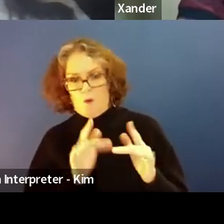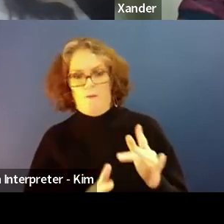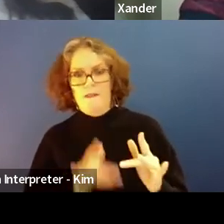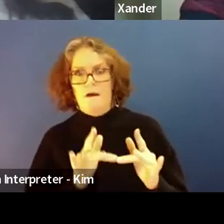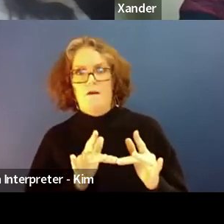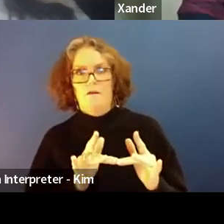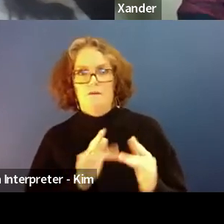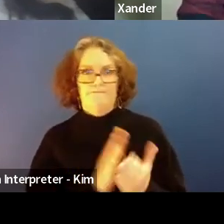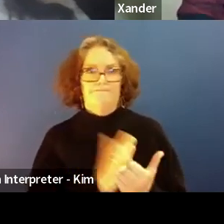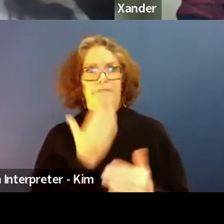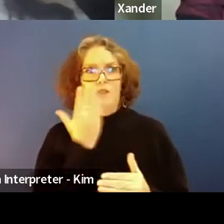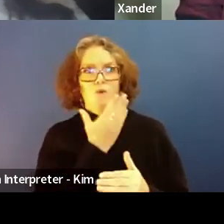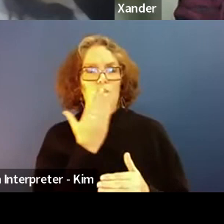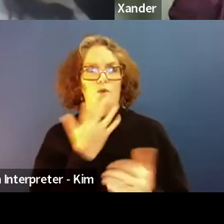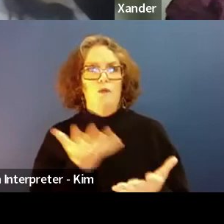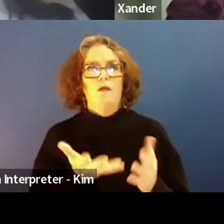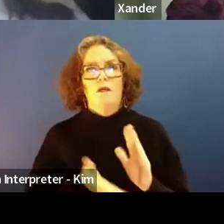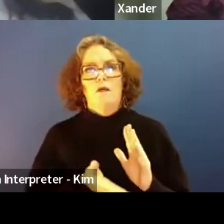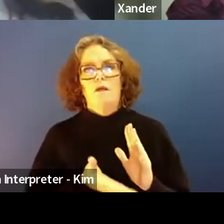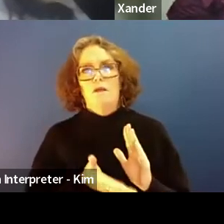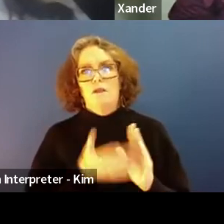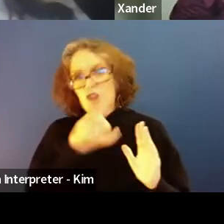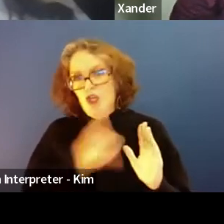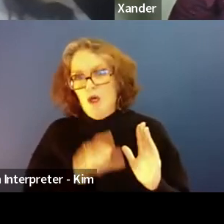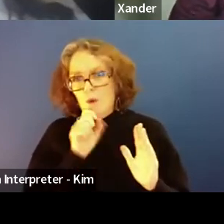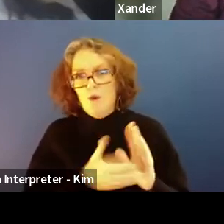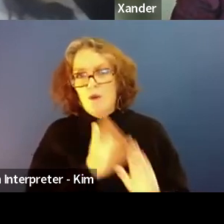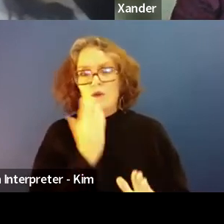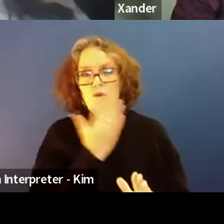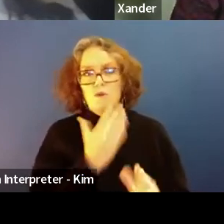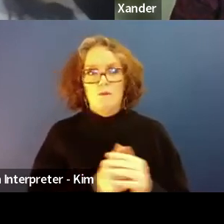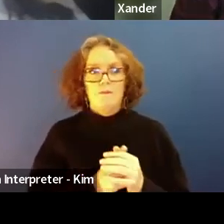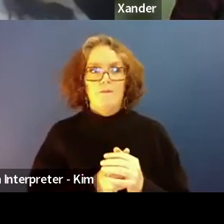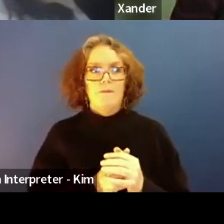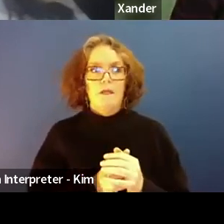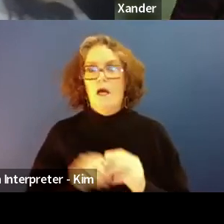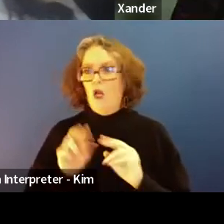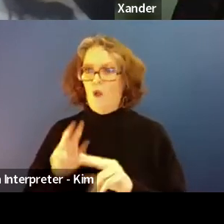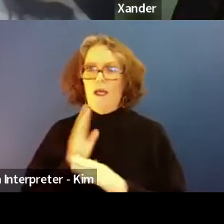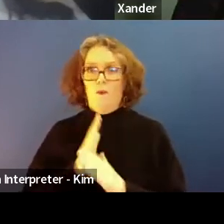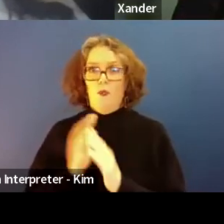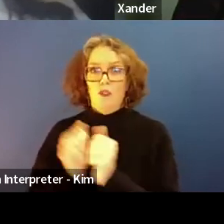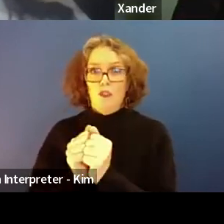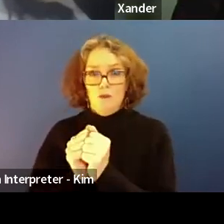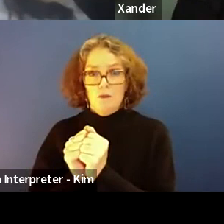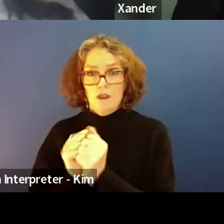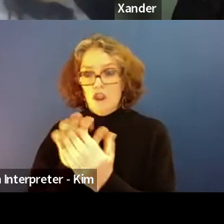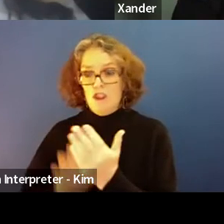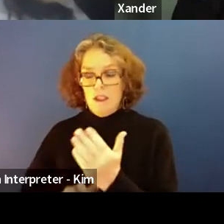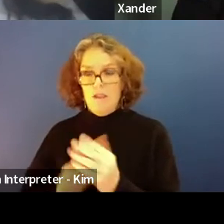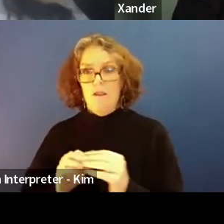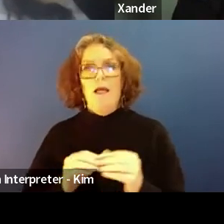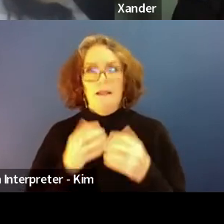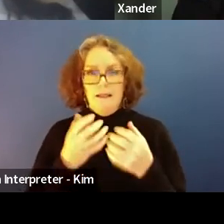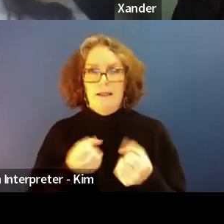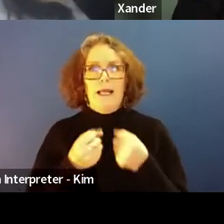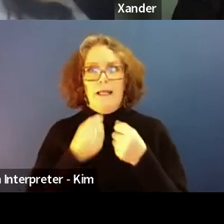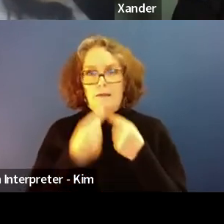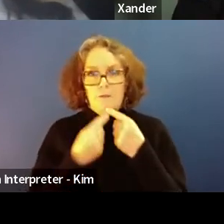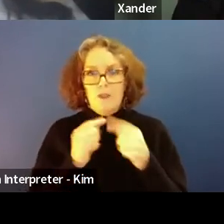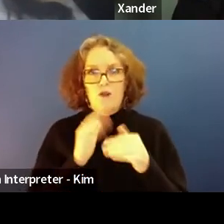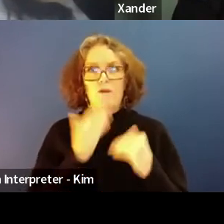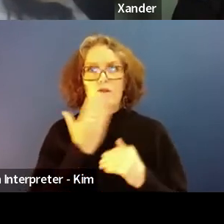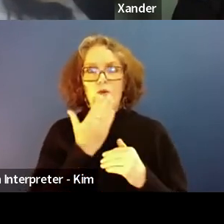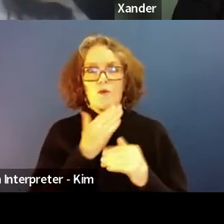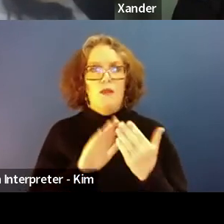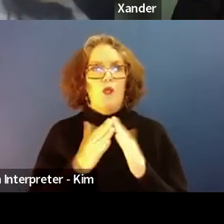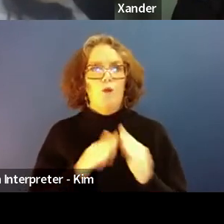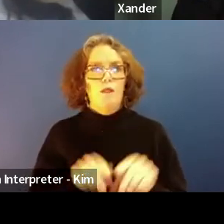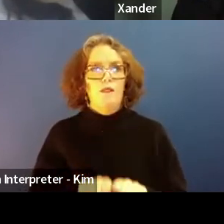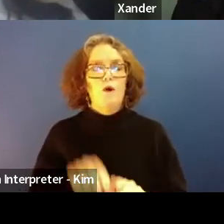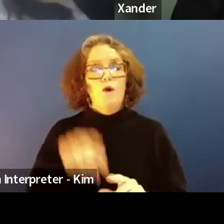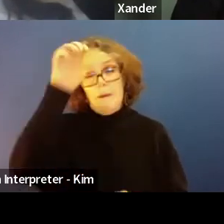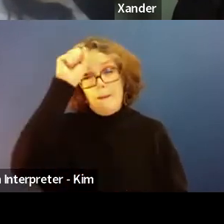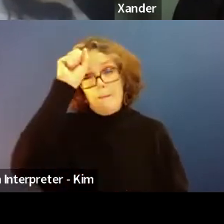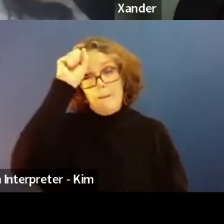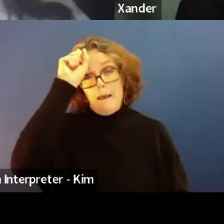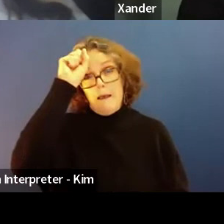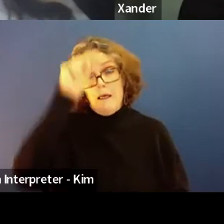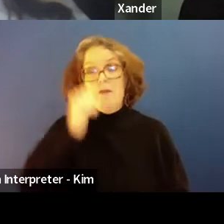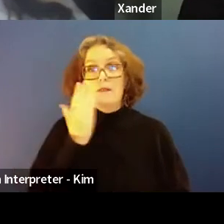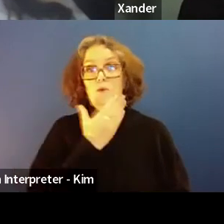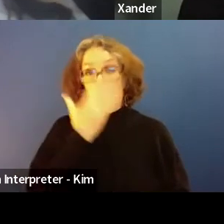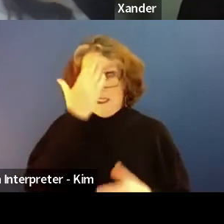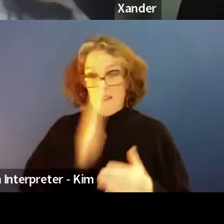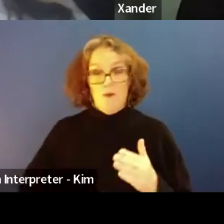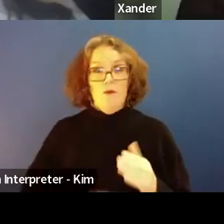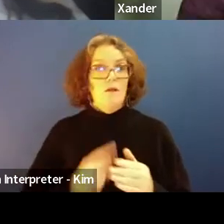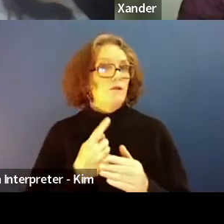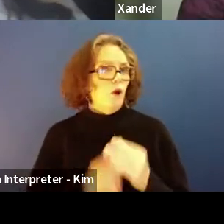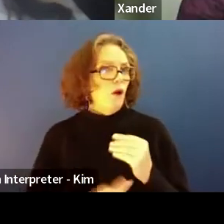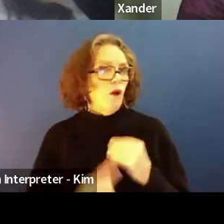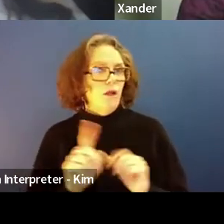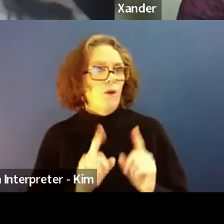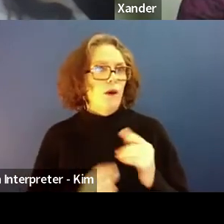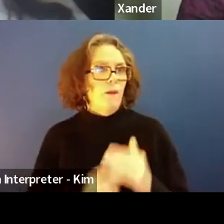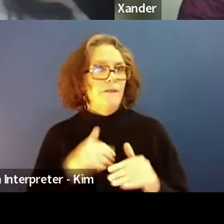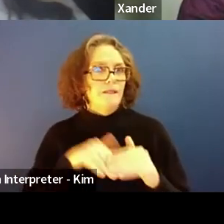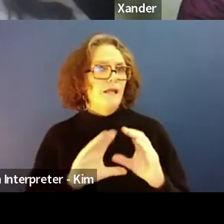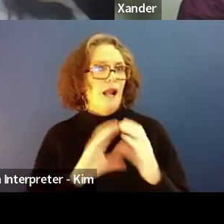And then the other thing is, I'm looking at some of the things on the worksheet, and also getting information about the school and the community around it as well, because remembering that the school experience is more than just what happens in the classroom